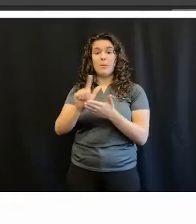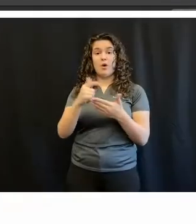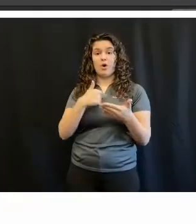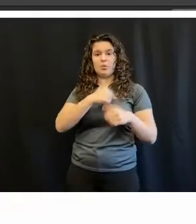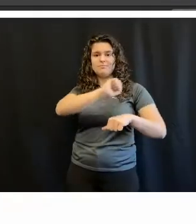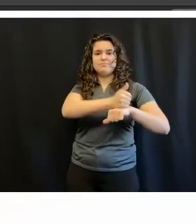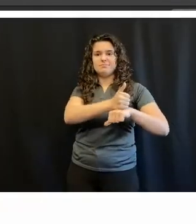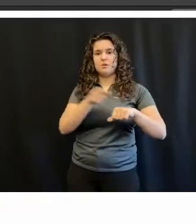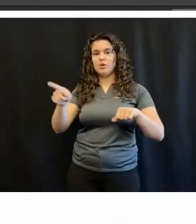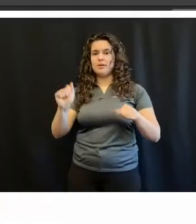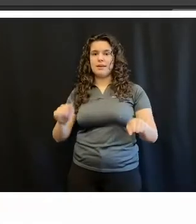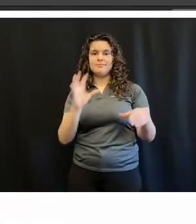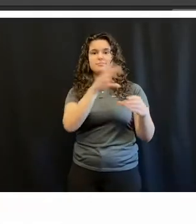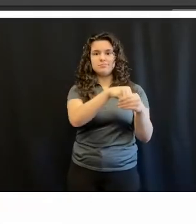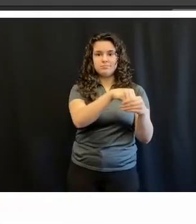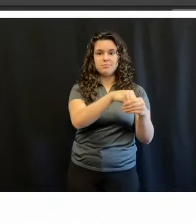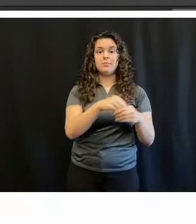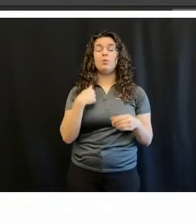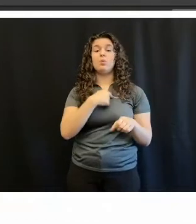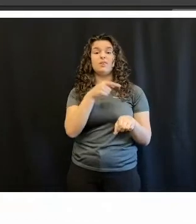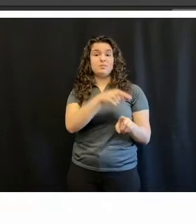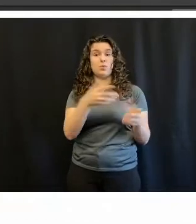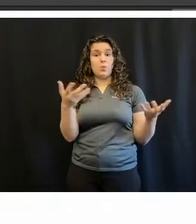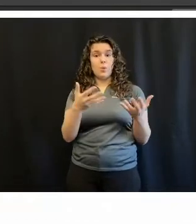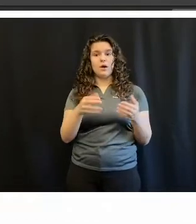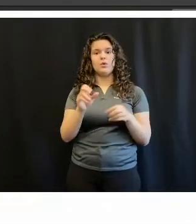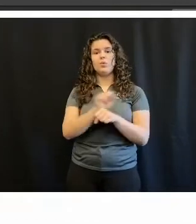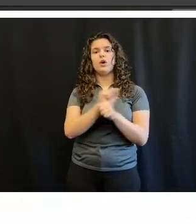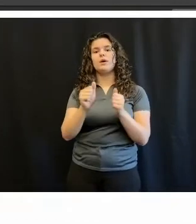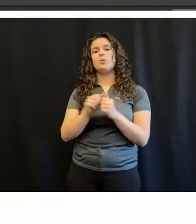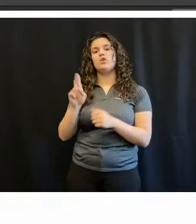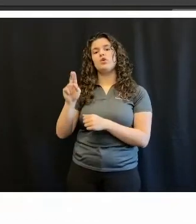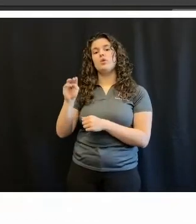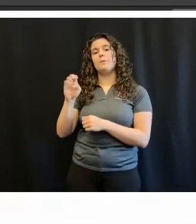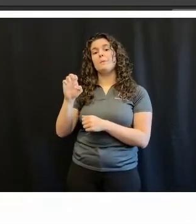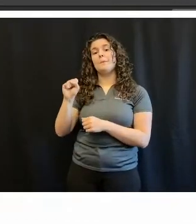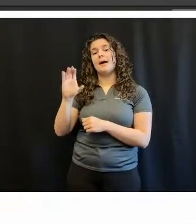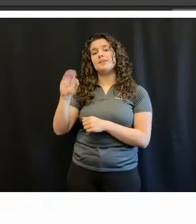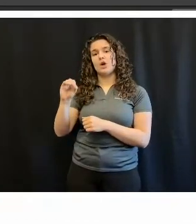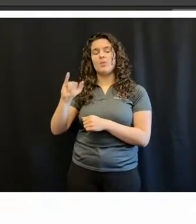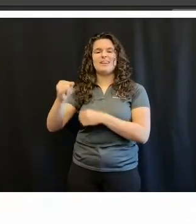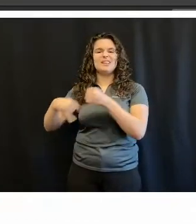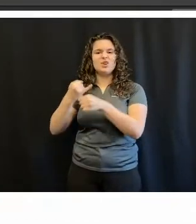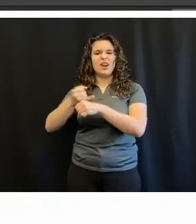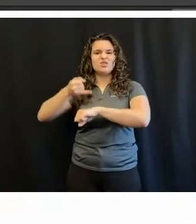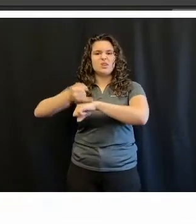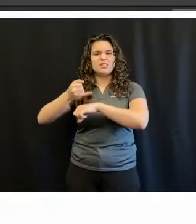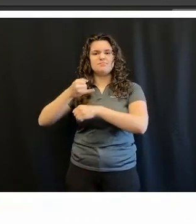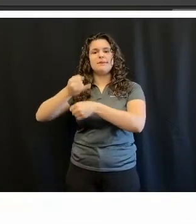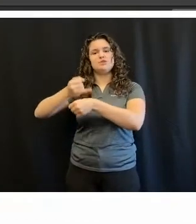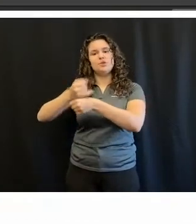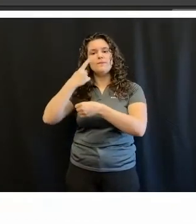So, we've been working with UNESCO International Institute for Capacity Building in Africa.